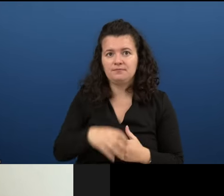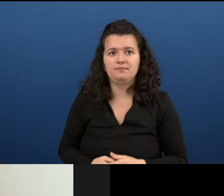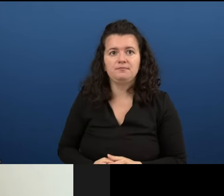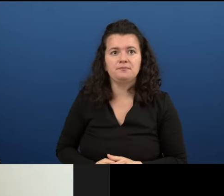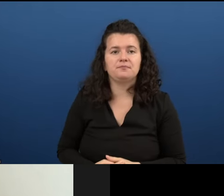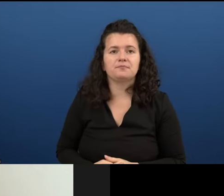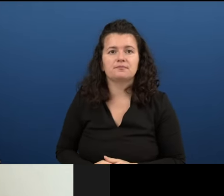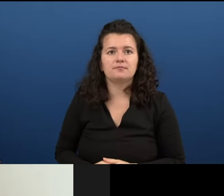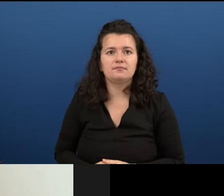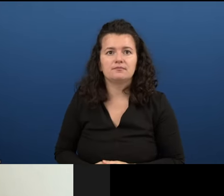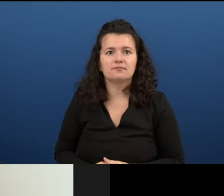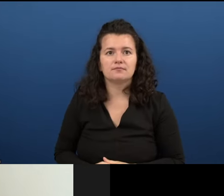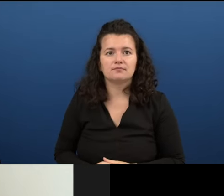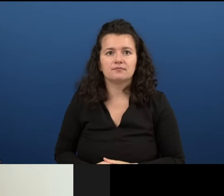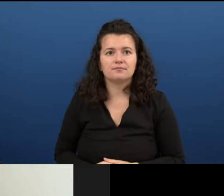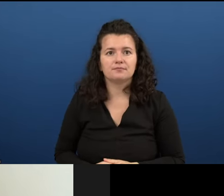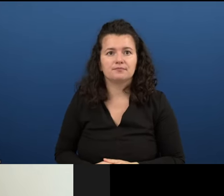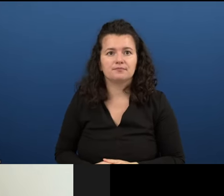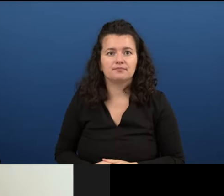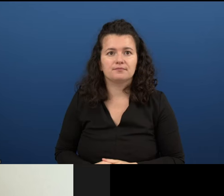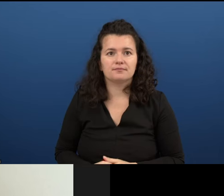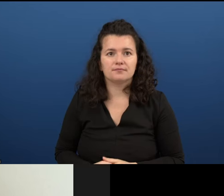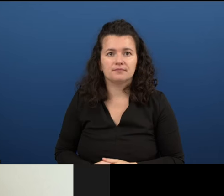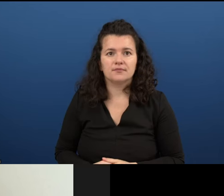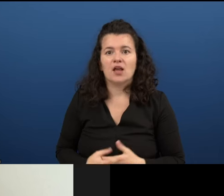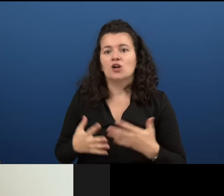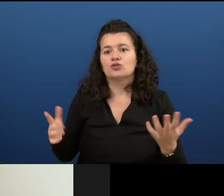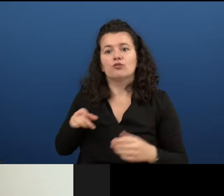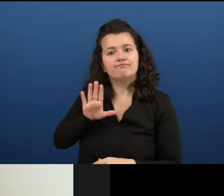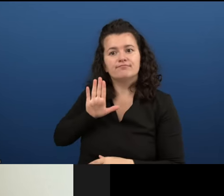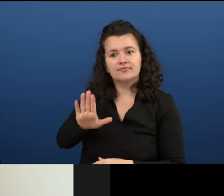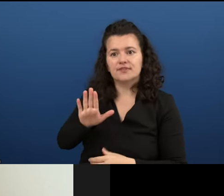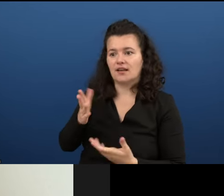no one can be affected and not such, not just in their workplace but even at home, so that